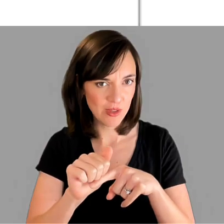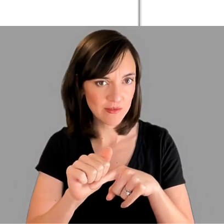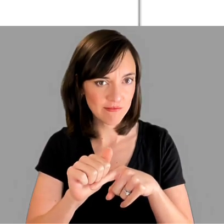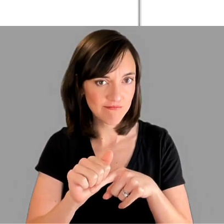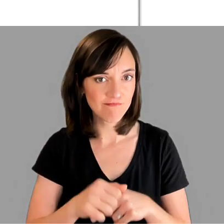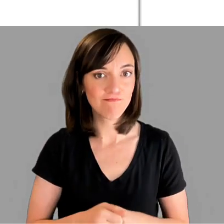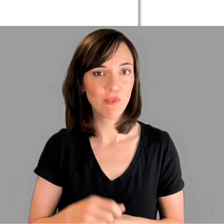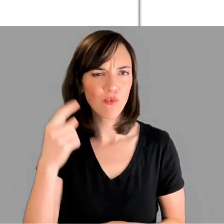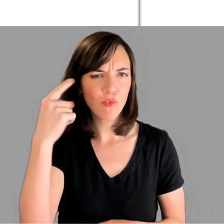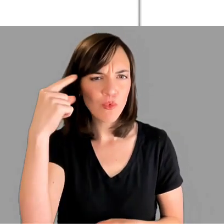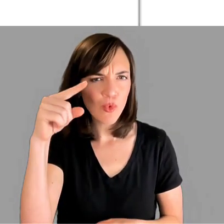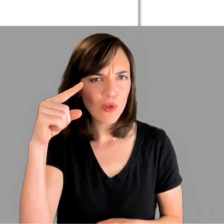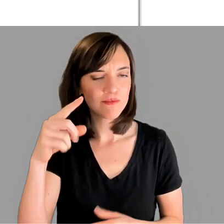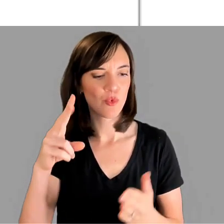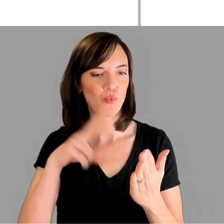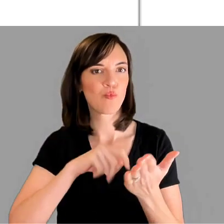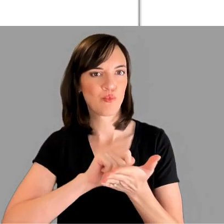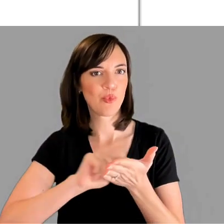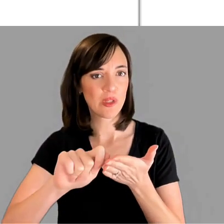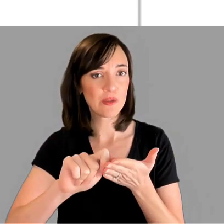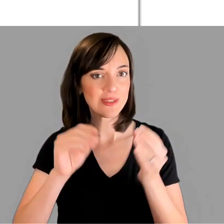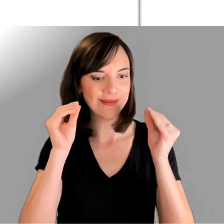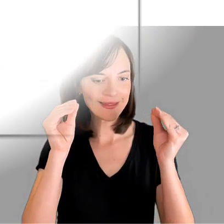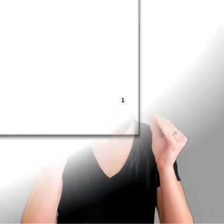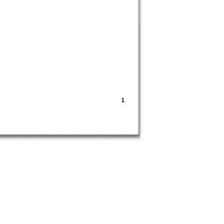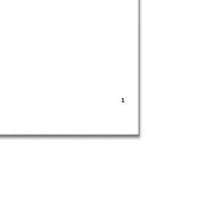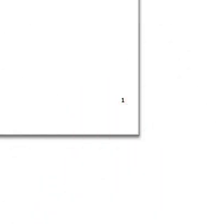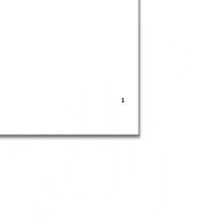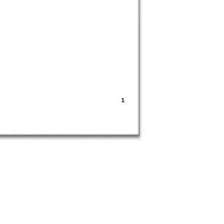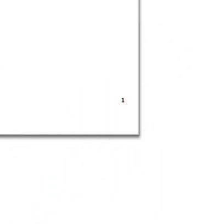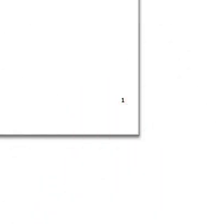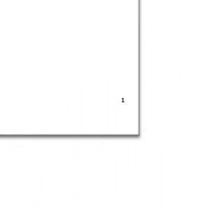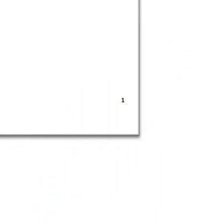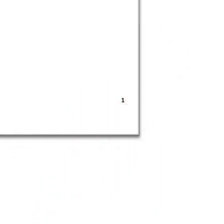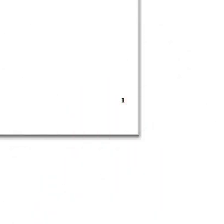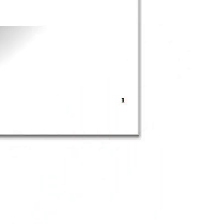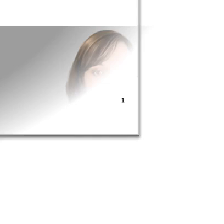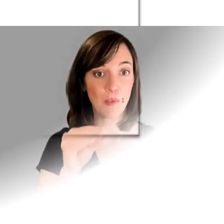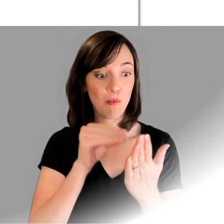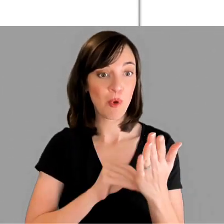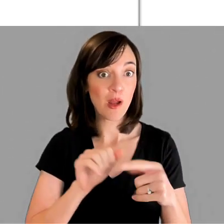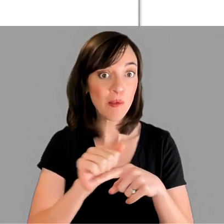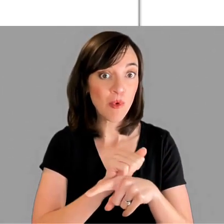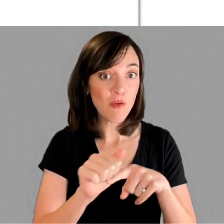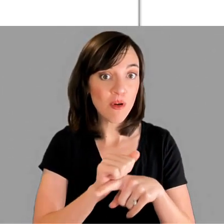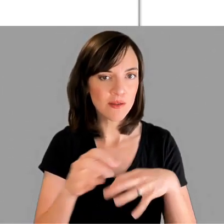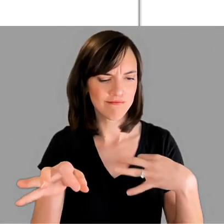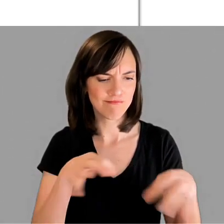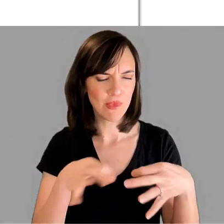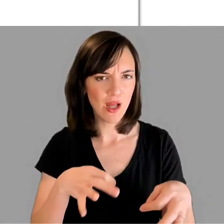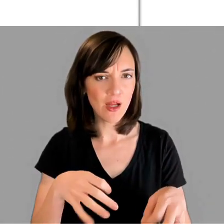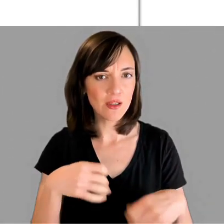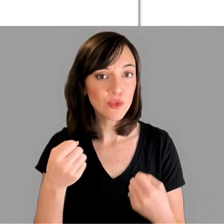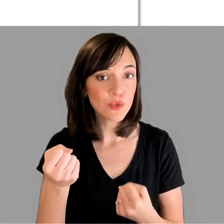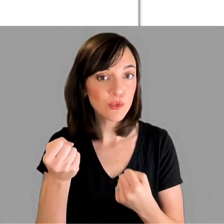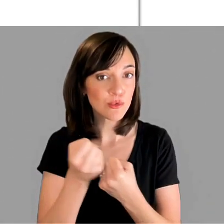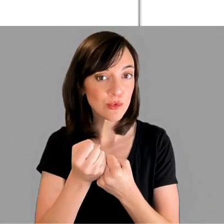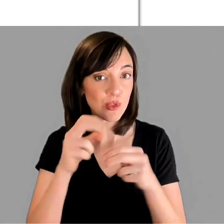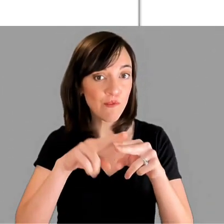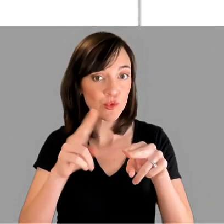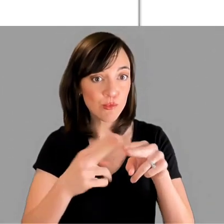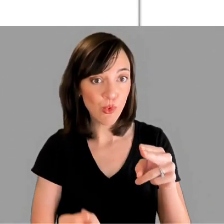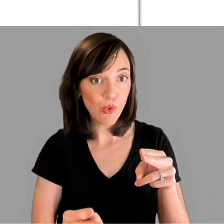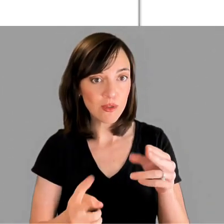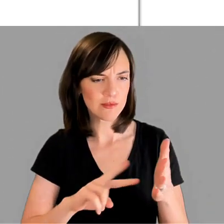instruction for grades PK-5 and 6-12. In the practice profiles, FDOE and JRF define scaffolded